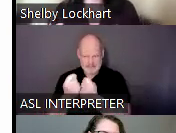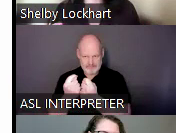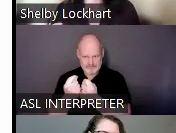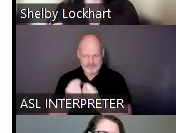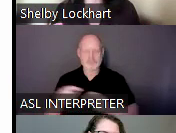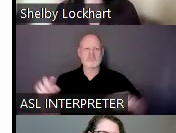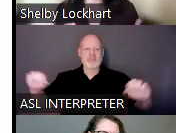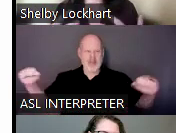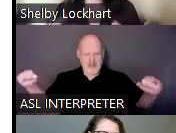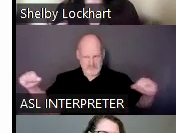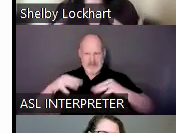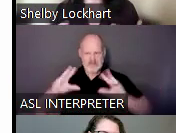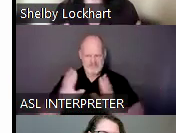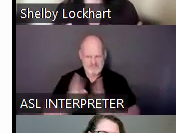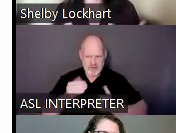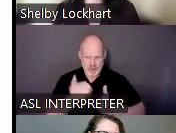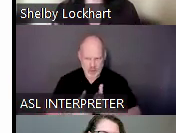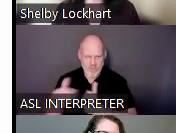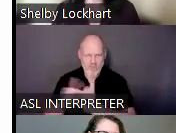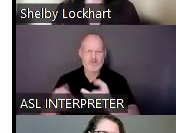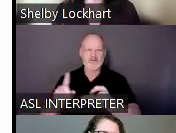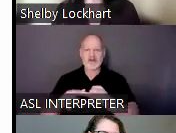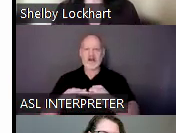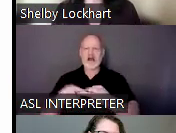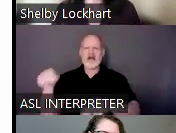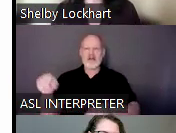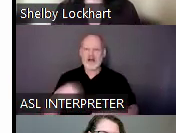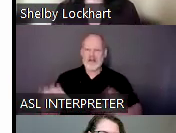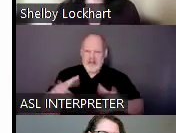improvement team, they really look at the whole school system, the district system.